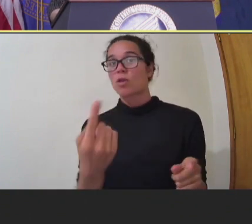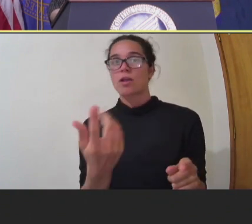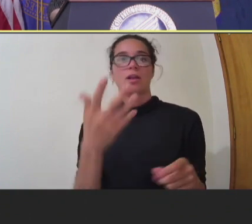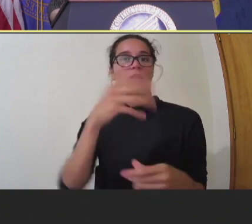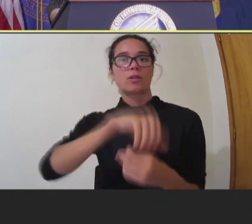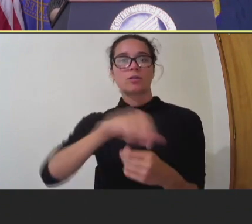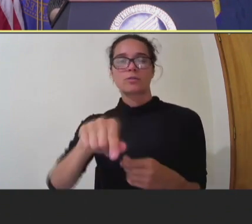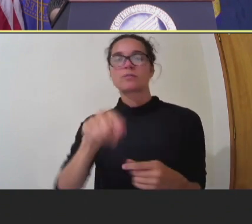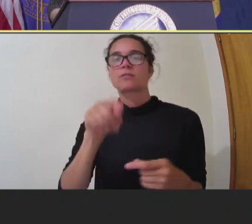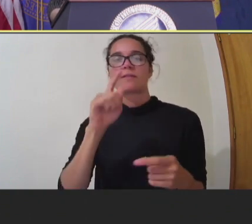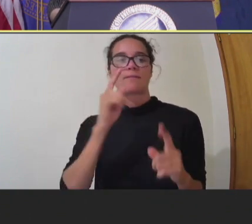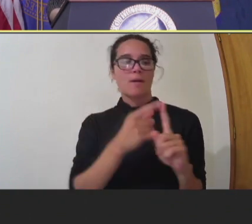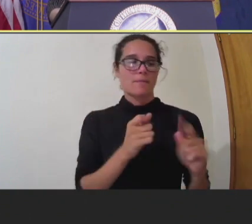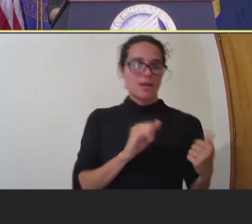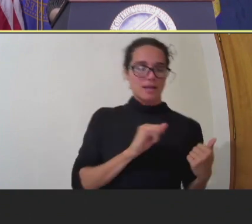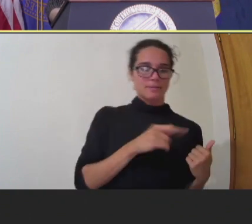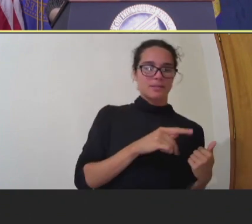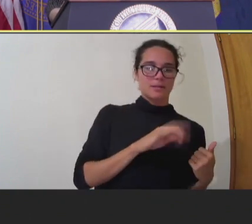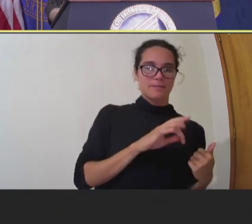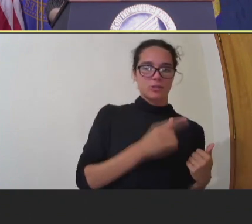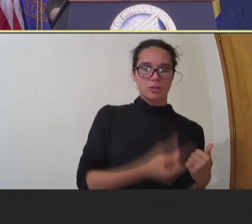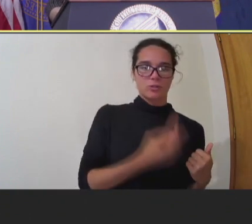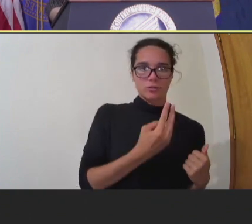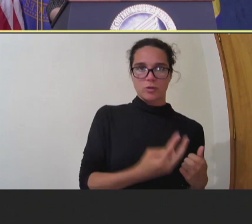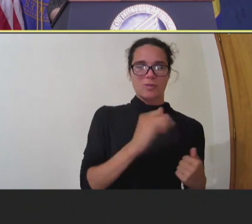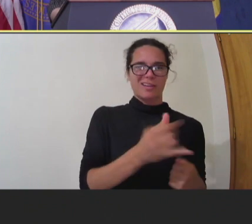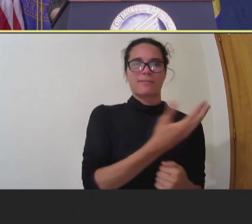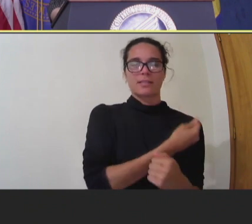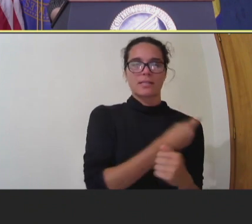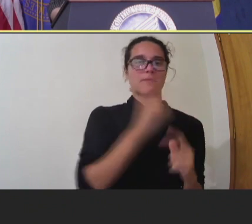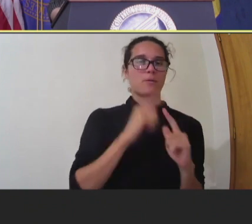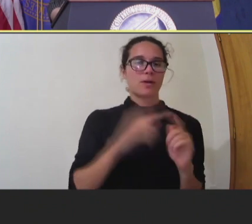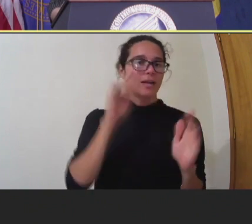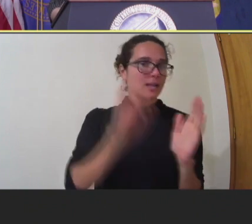but we're identifying and testing additional antigens to create a multi-antigen vaccine